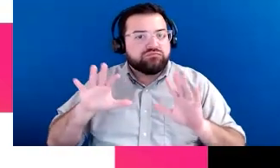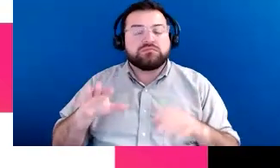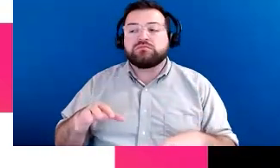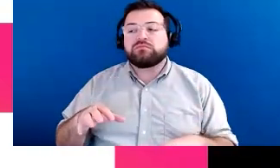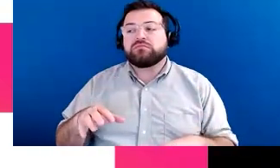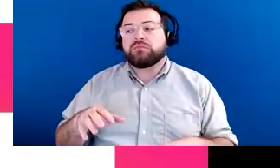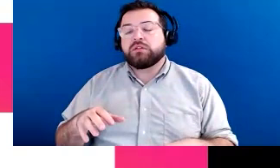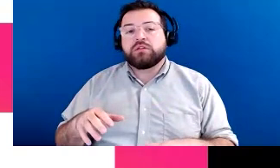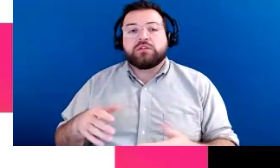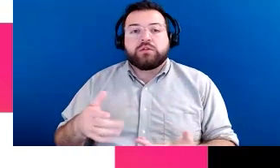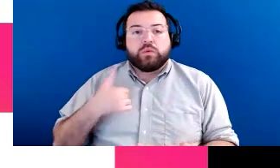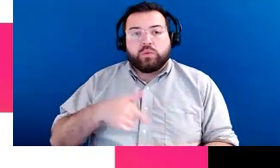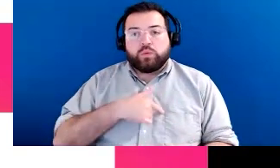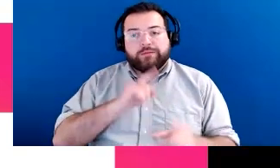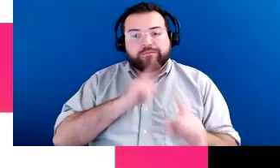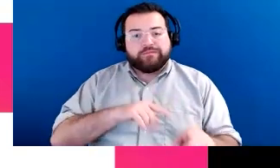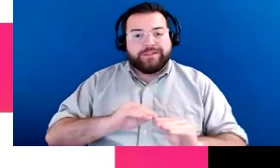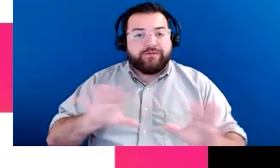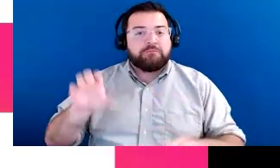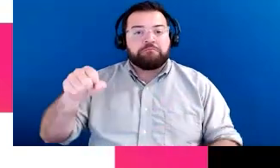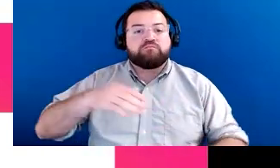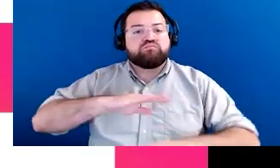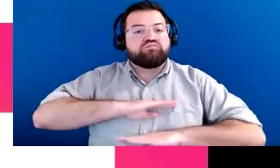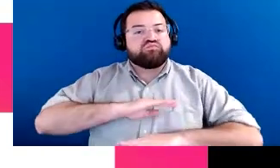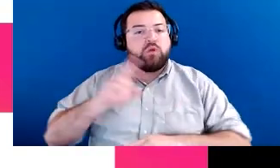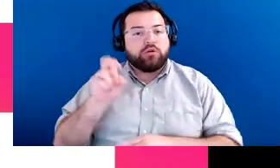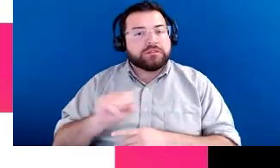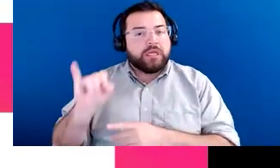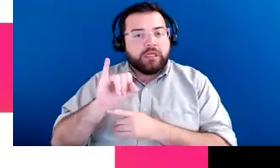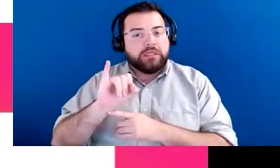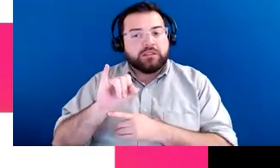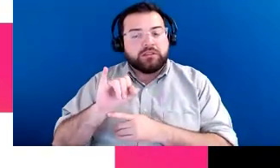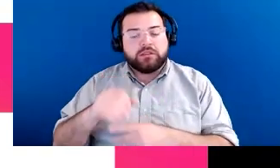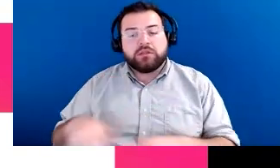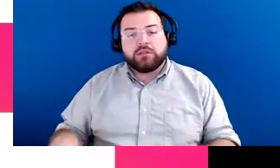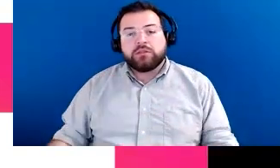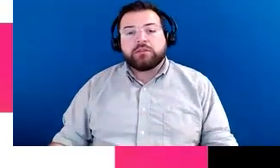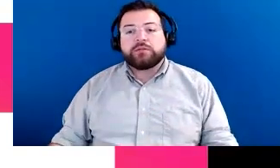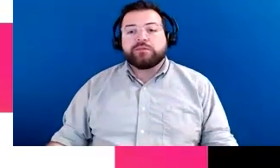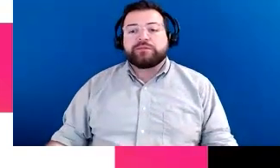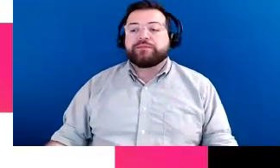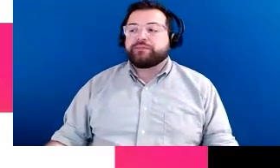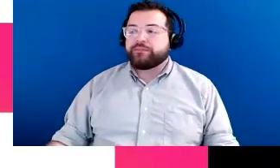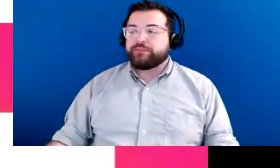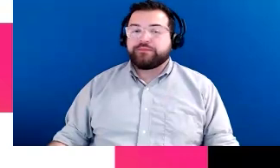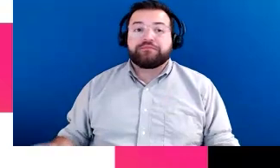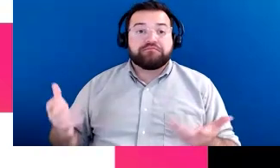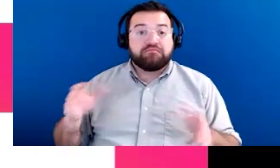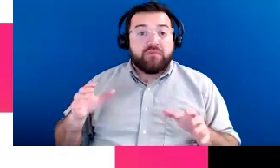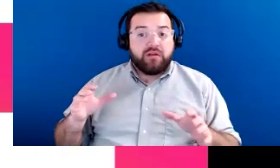it was clarified that it does fulfill RSI, requirements. The activity is instructor initiated.